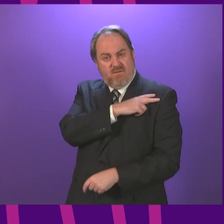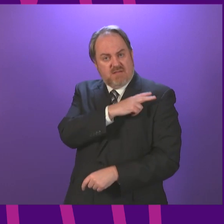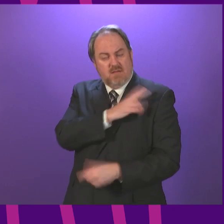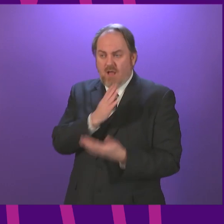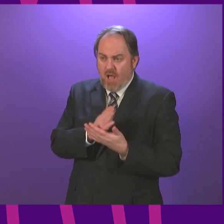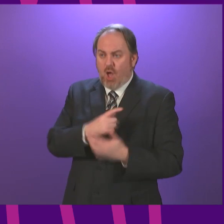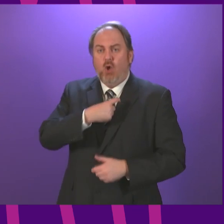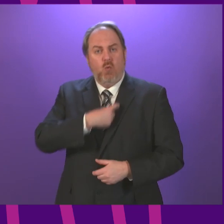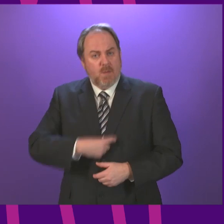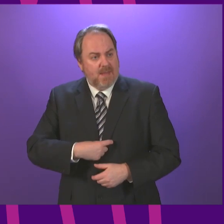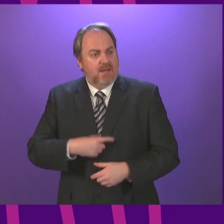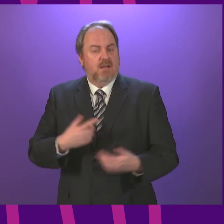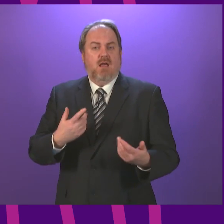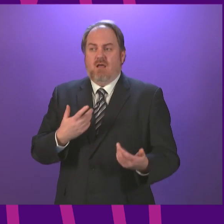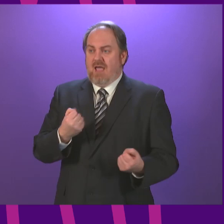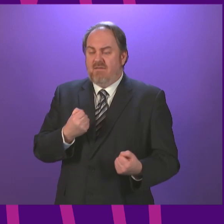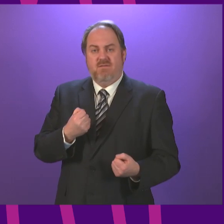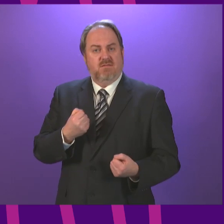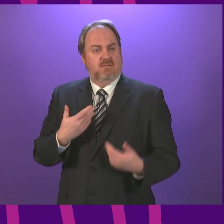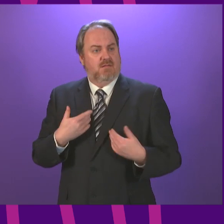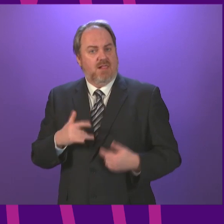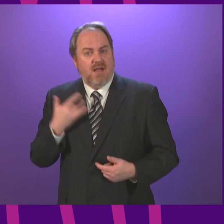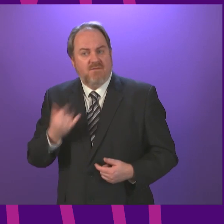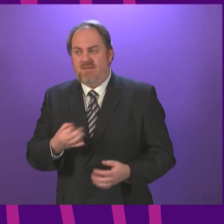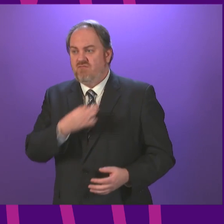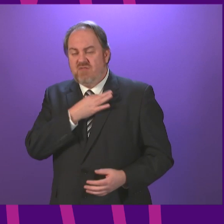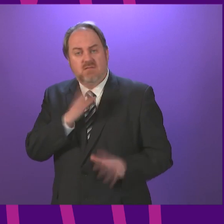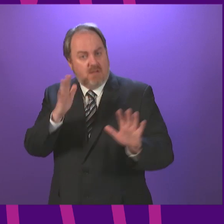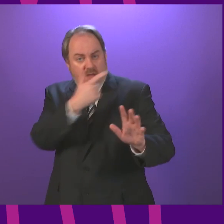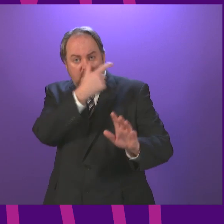However, what people cannot understand is the operational matter. I hope that the